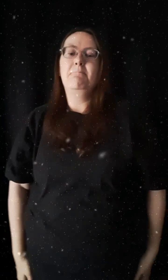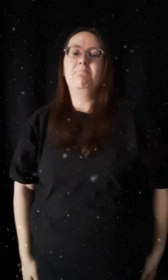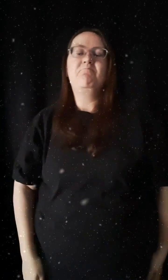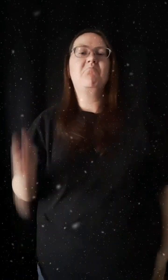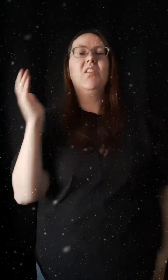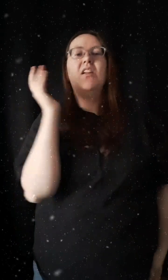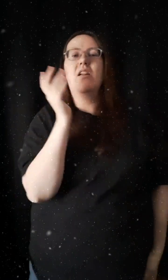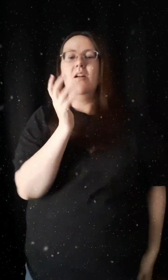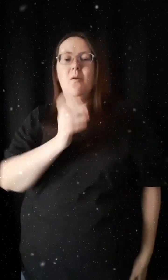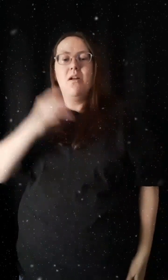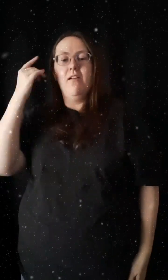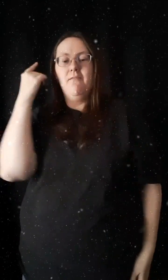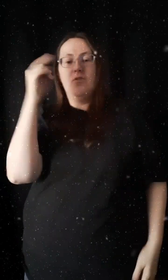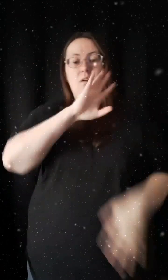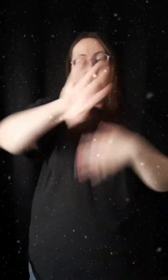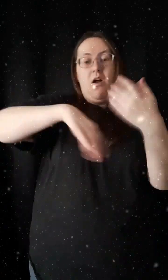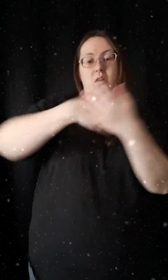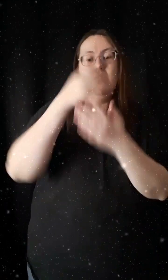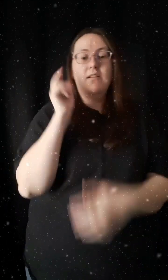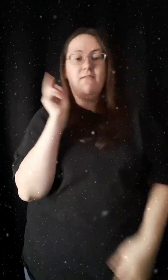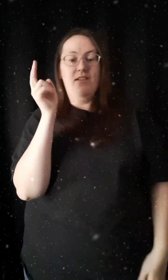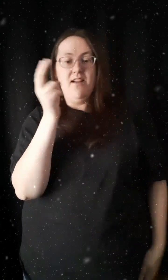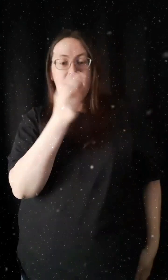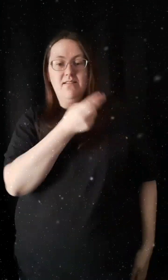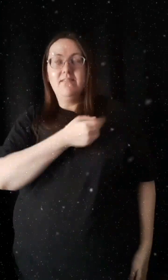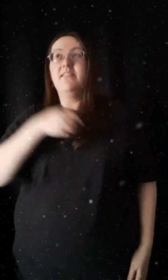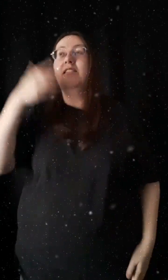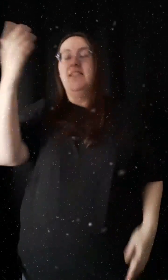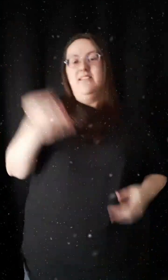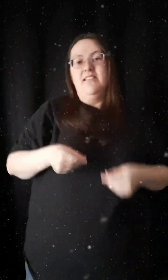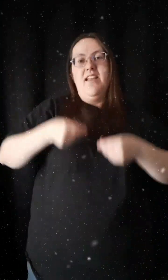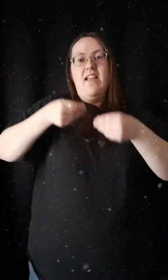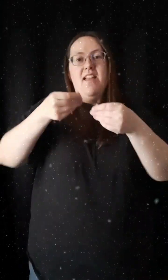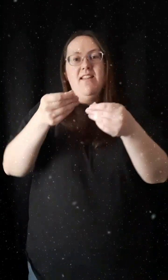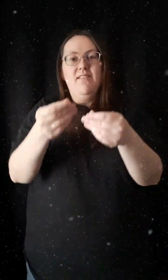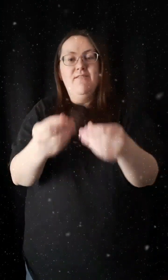Oh, for all of us, He gave His only son